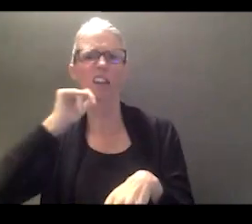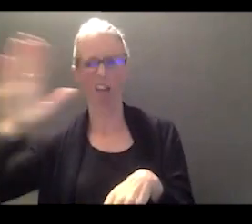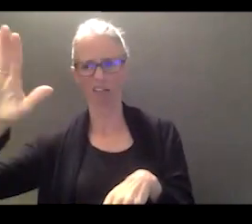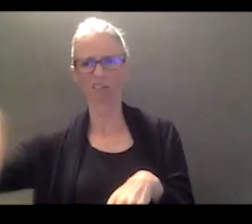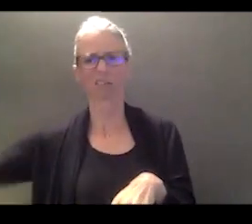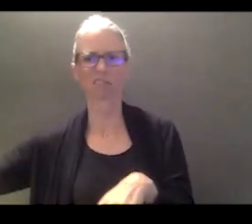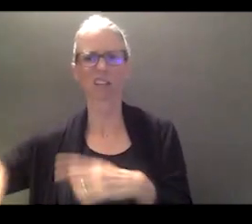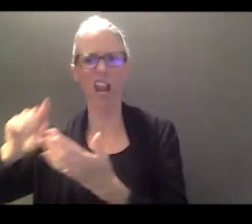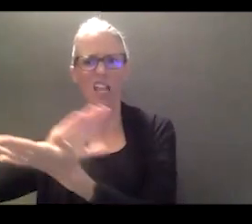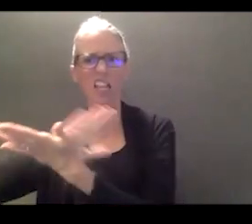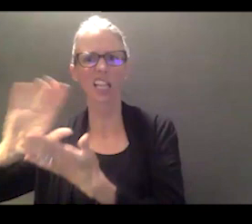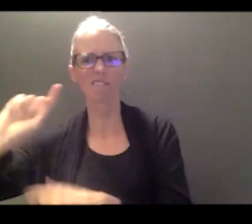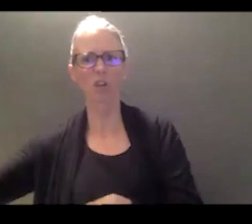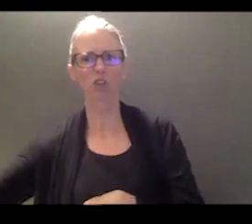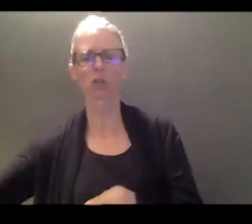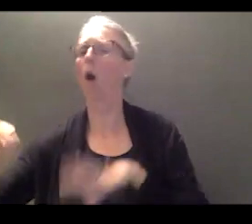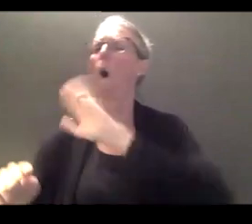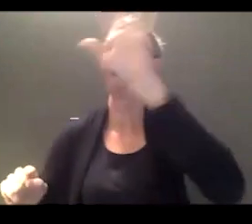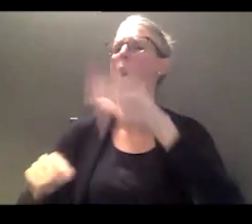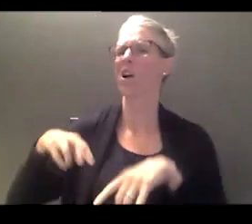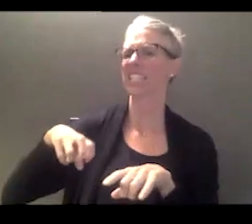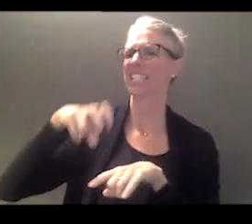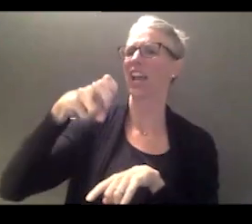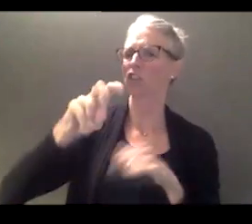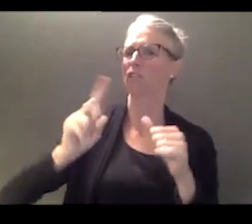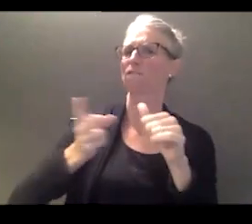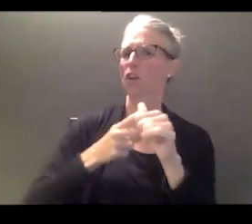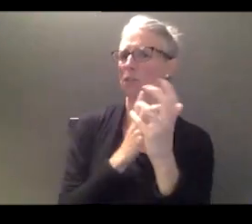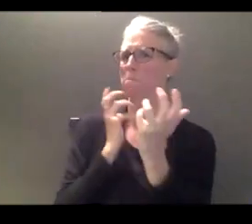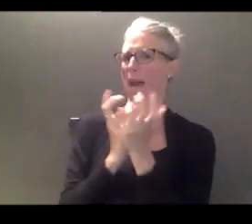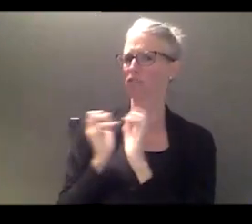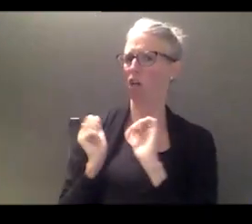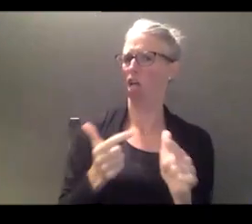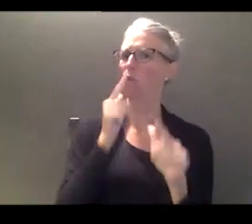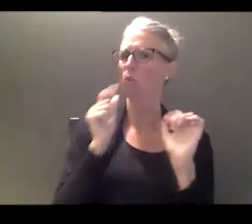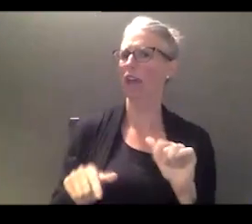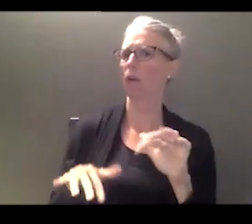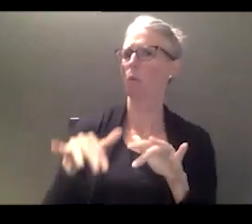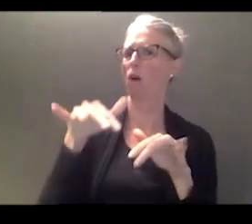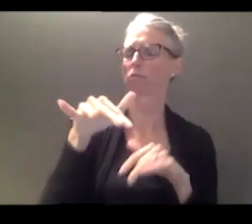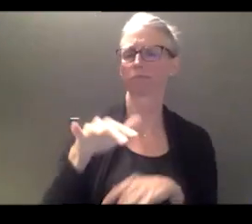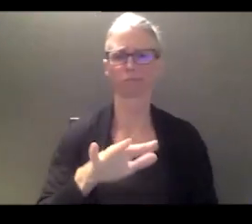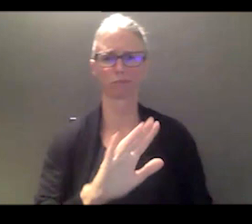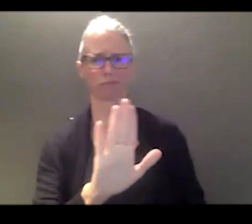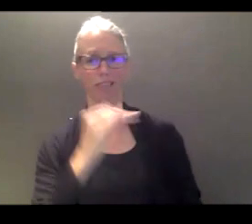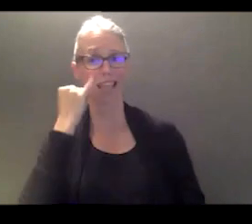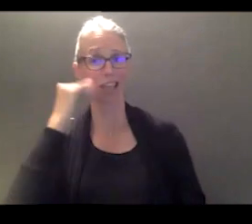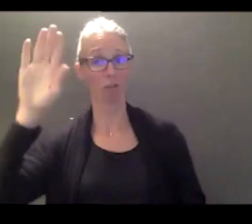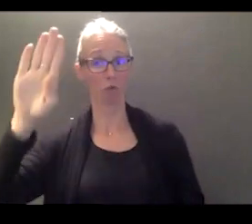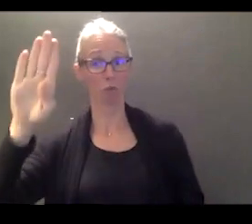If you do the ramp, then it is accessible for everybody before it stares. And but that's again numbers and sort of understanding.